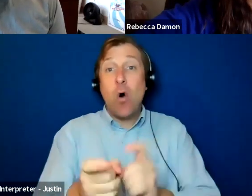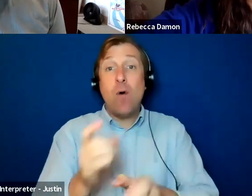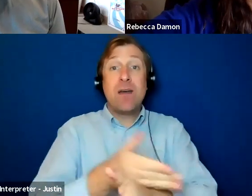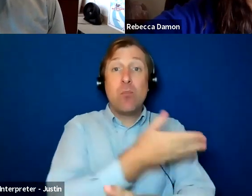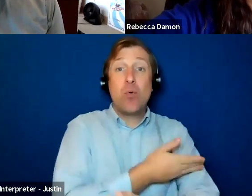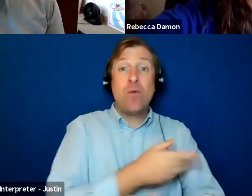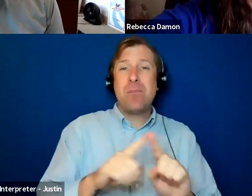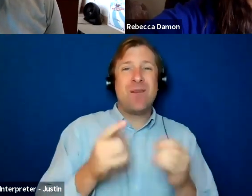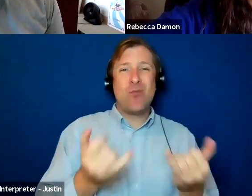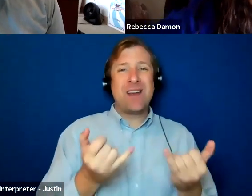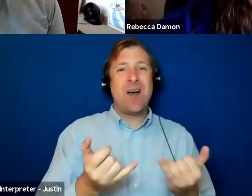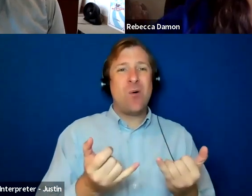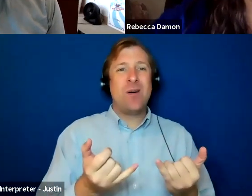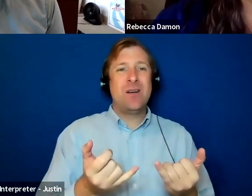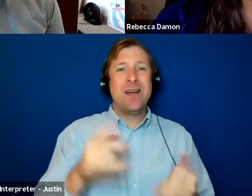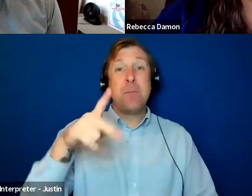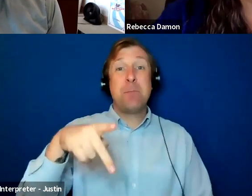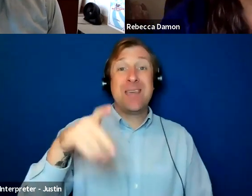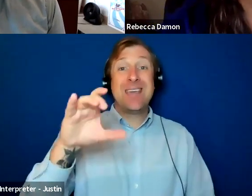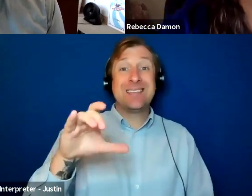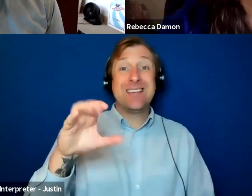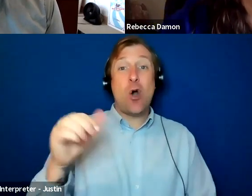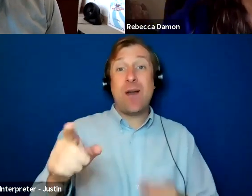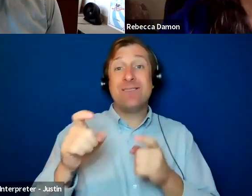But for now it's PCR and rapid PCR tests only.